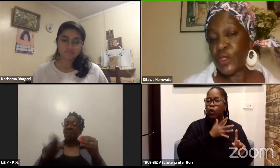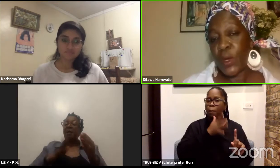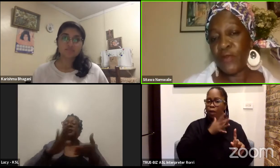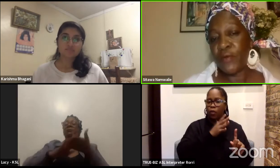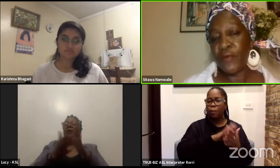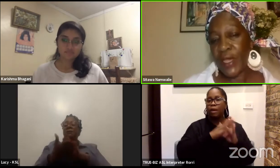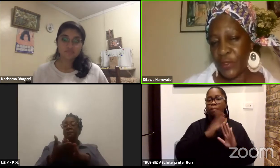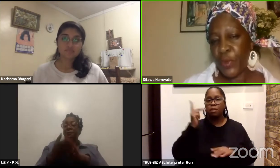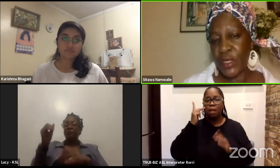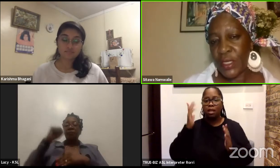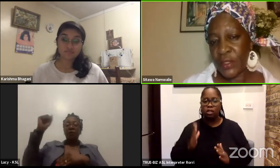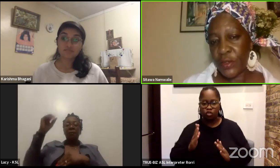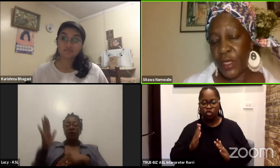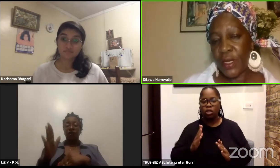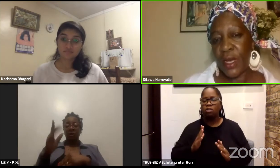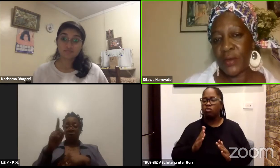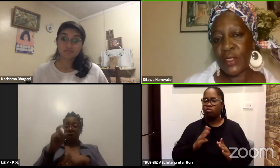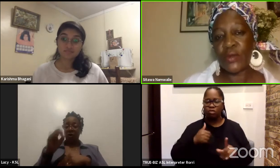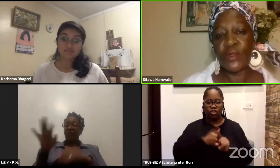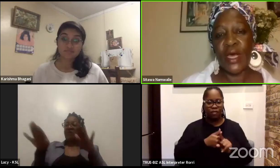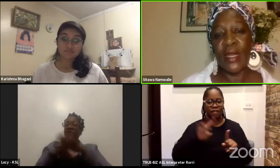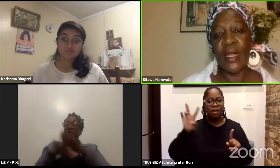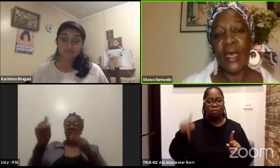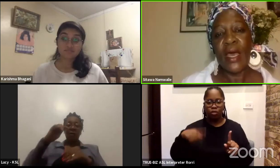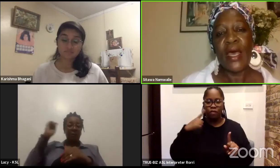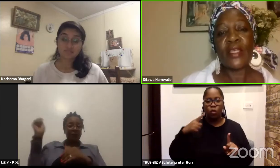She's one of the vice presidents in South Sudan.